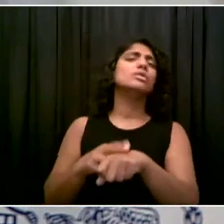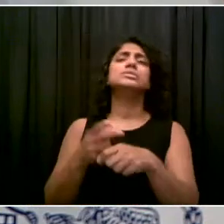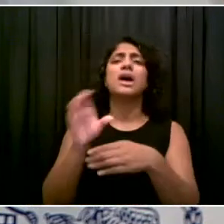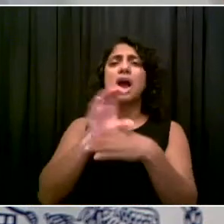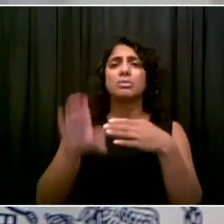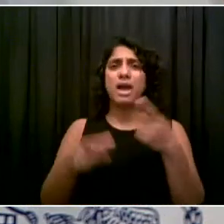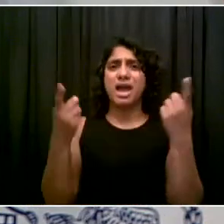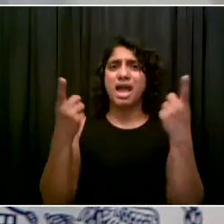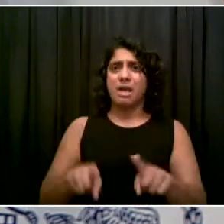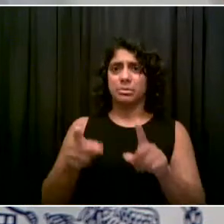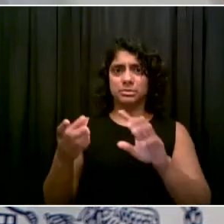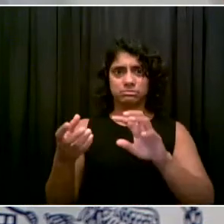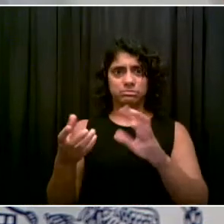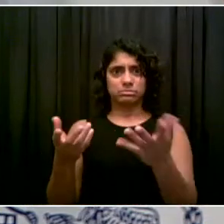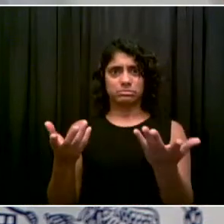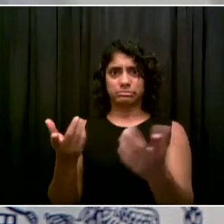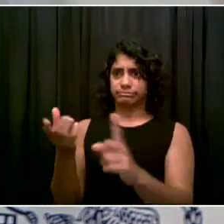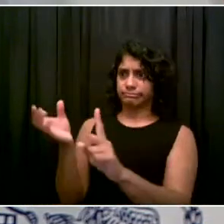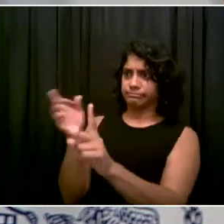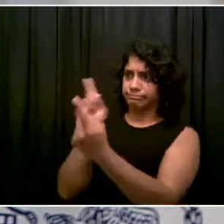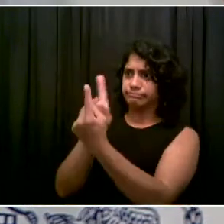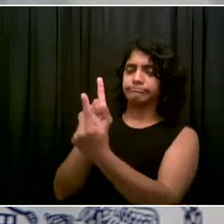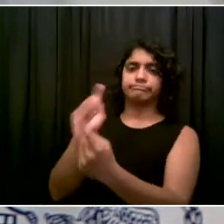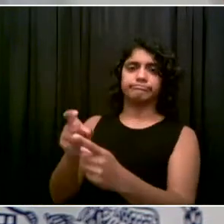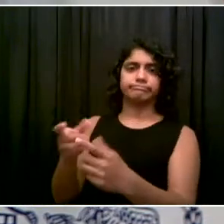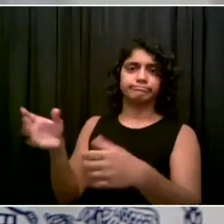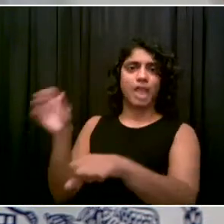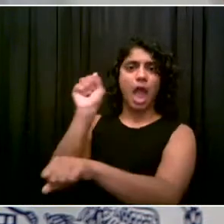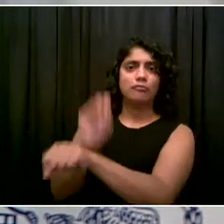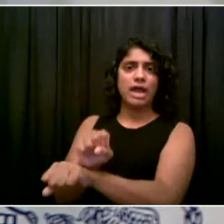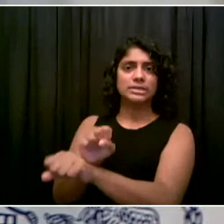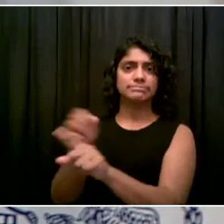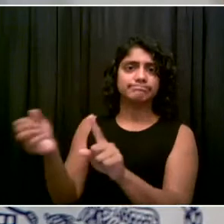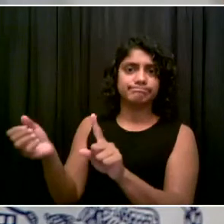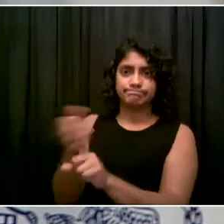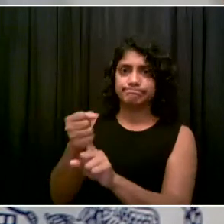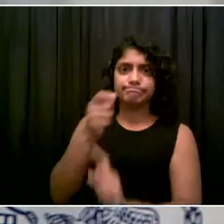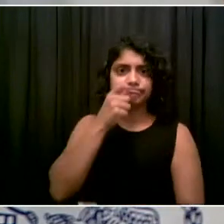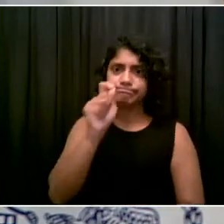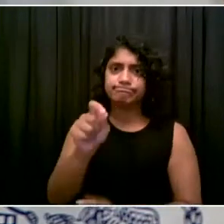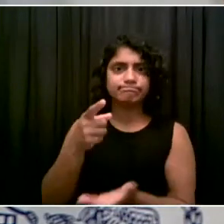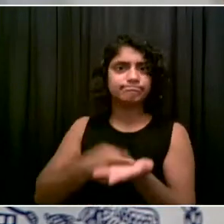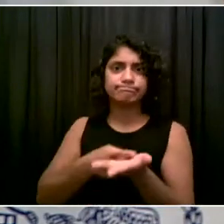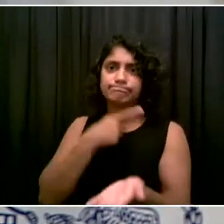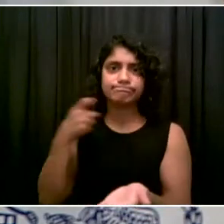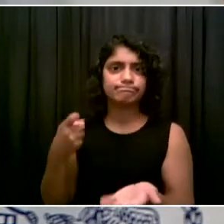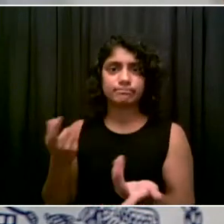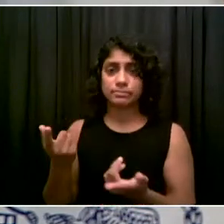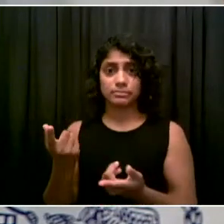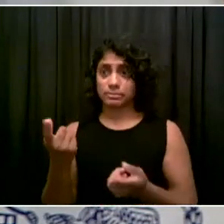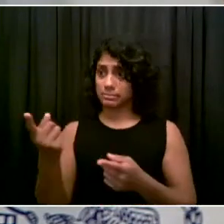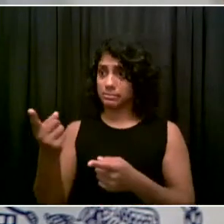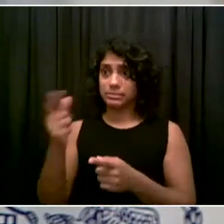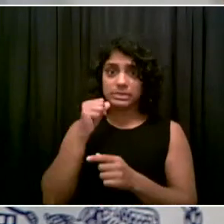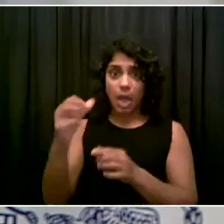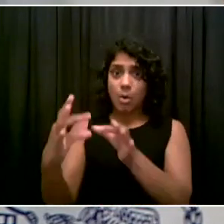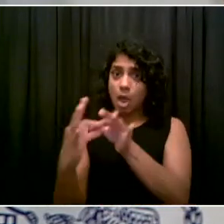THERE'S GOING TO BE CONSEQUENCES. I DON'T KNOW WHY